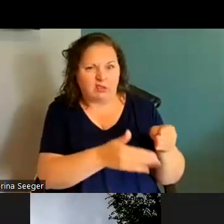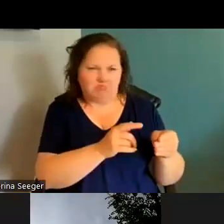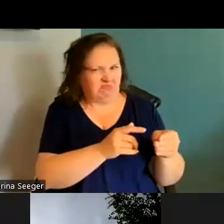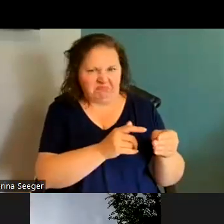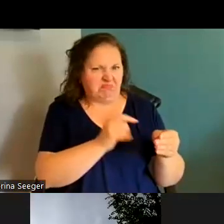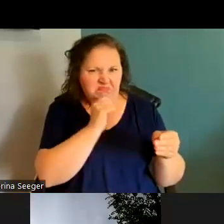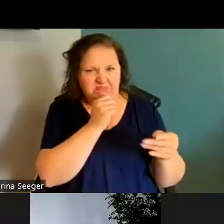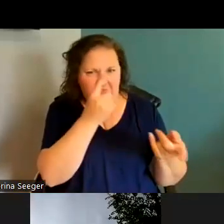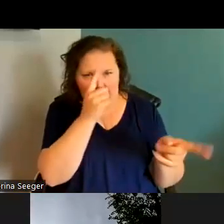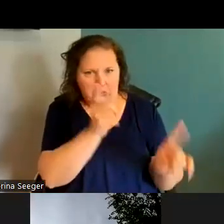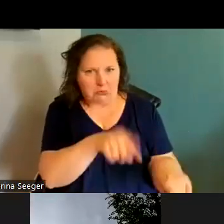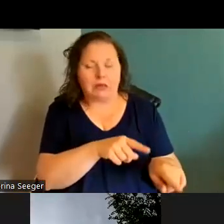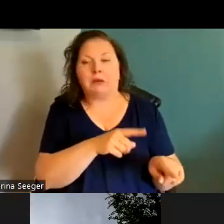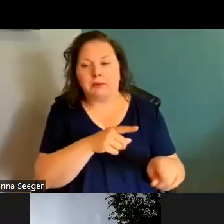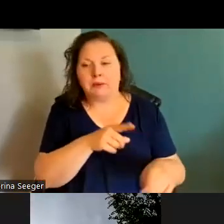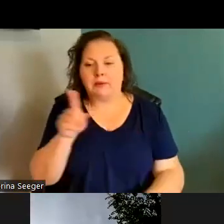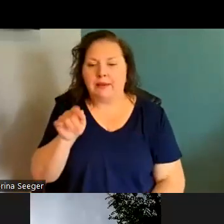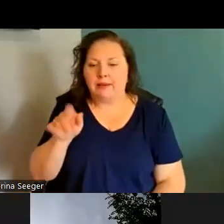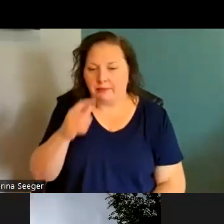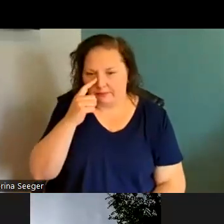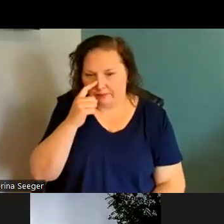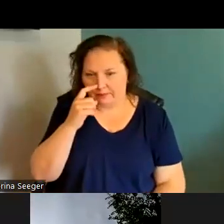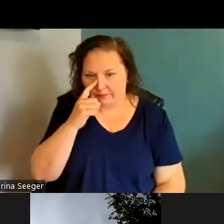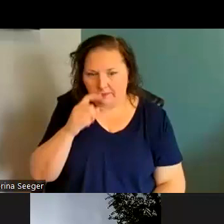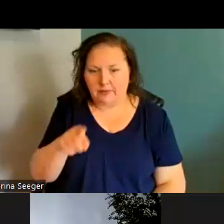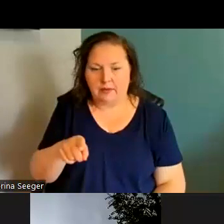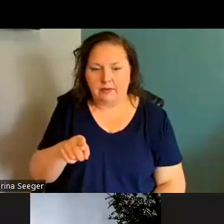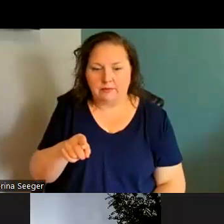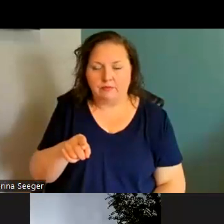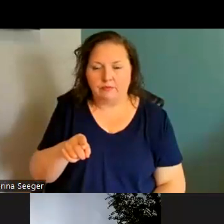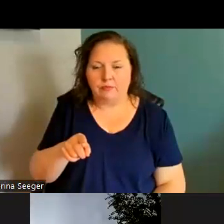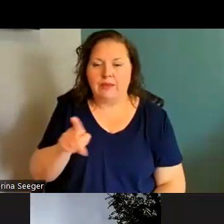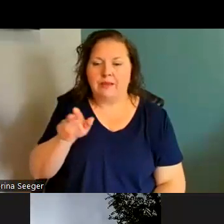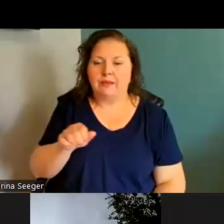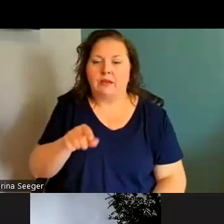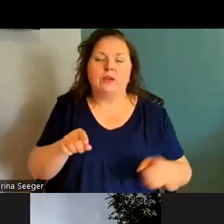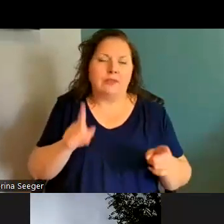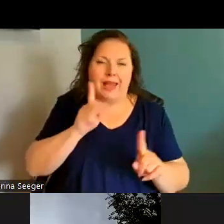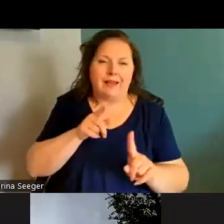Anna do you remember what all that next step? I mean I think this is kind of like getting at the